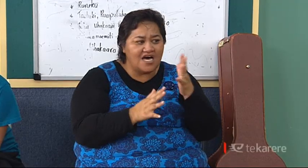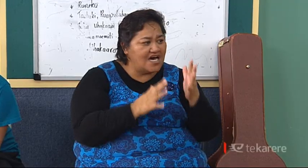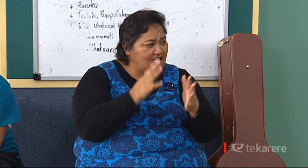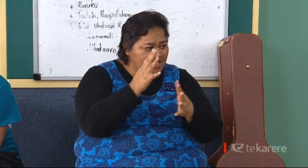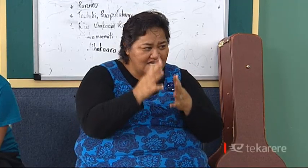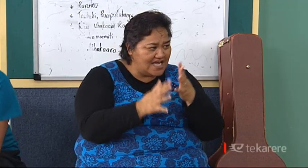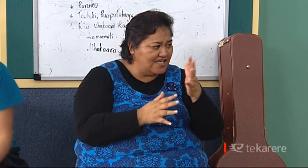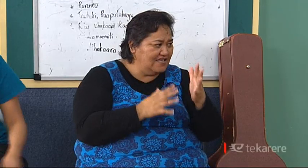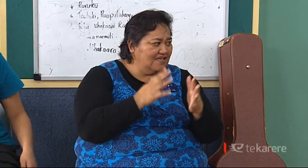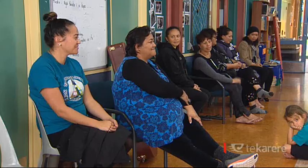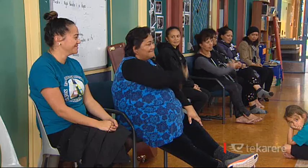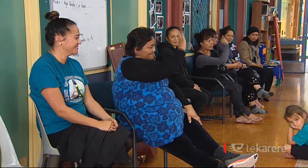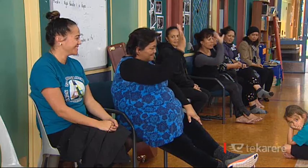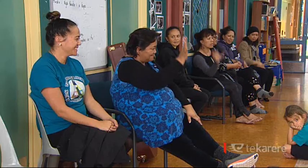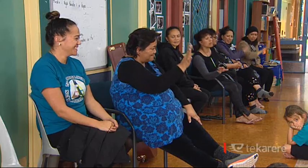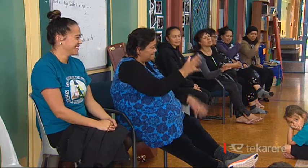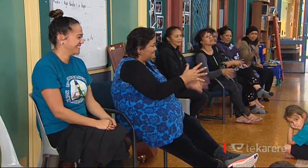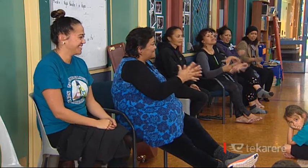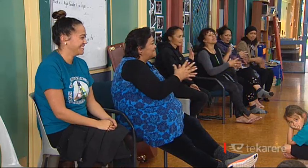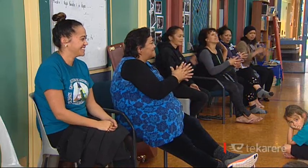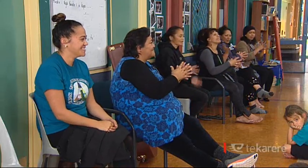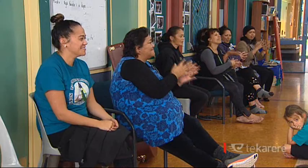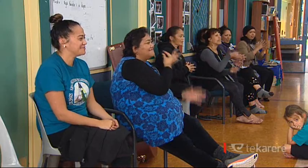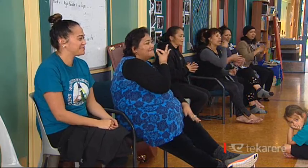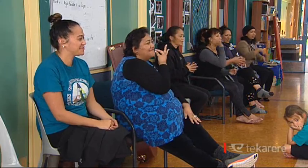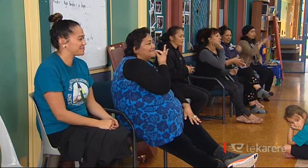And the challenge to all the schools in New Zealand?